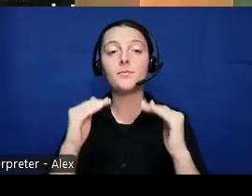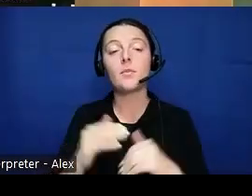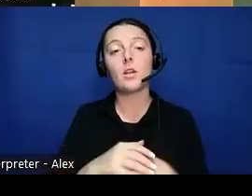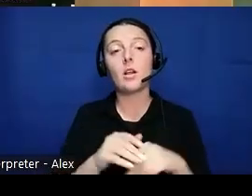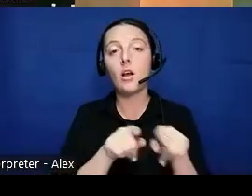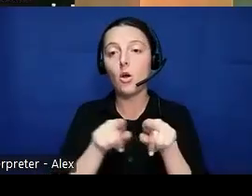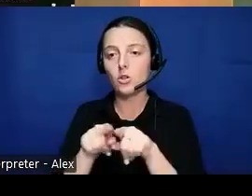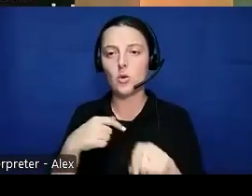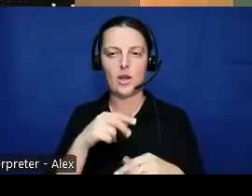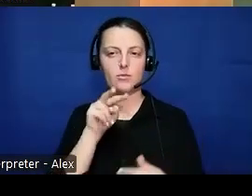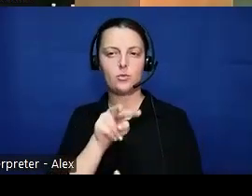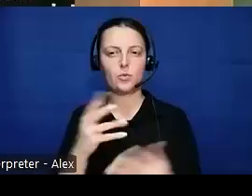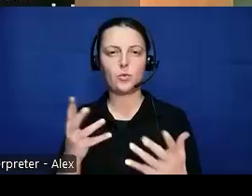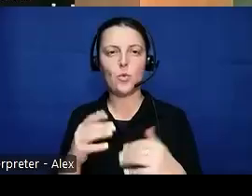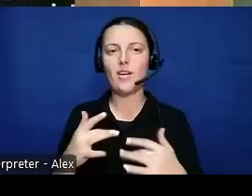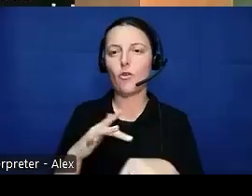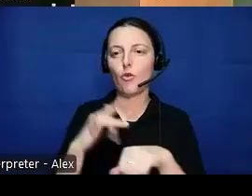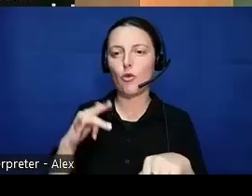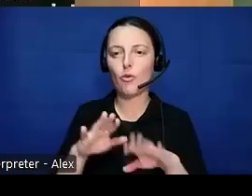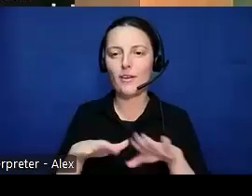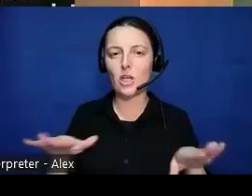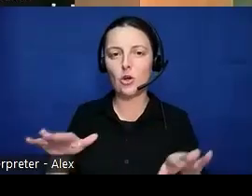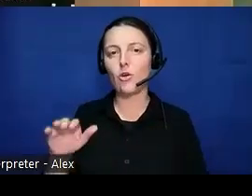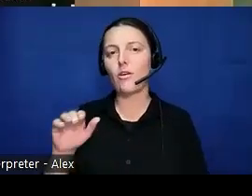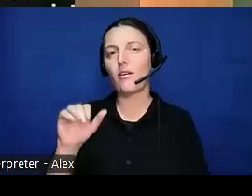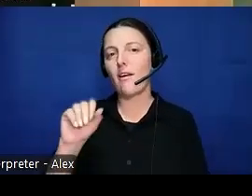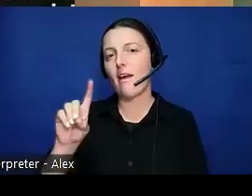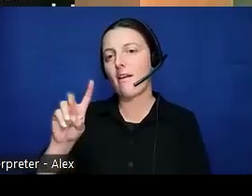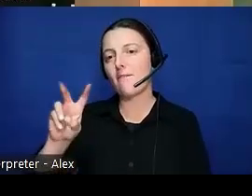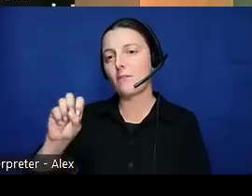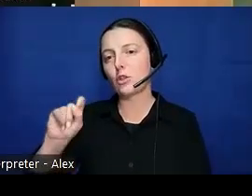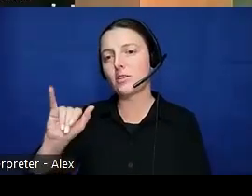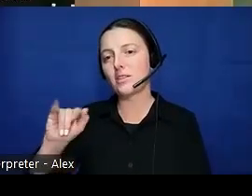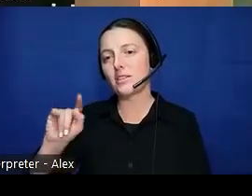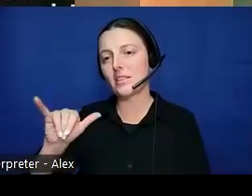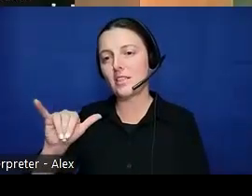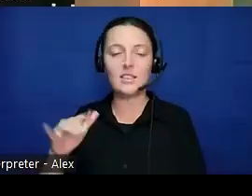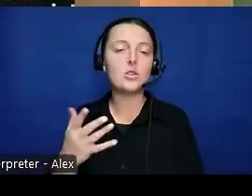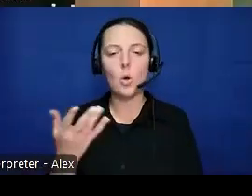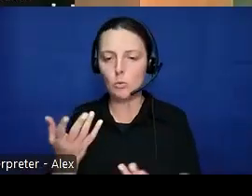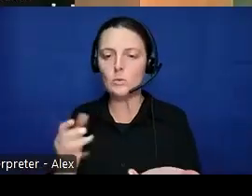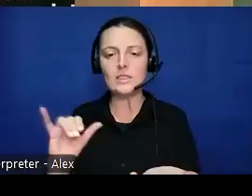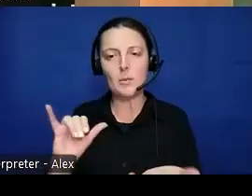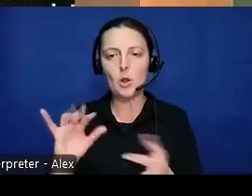um and basically what you would expect it's very much associated again with physical issues and